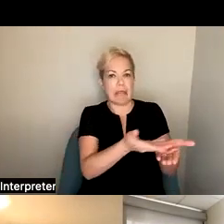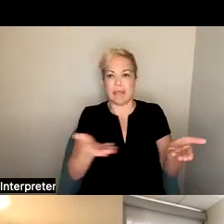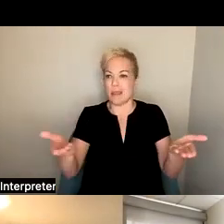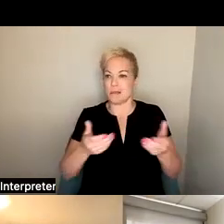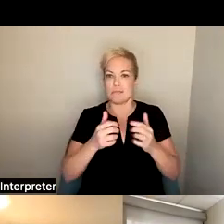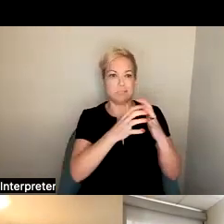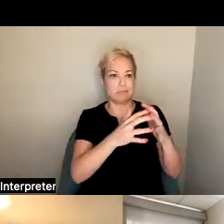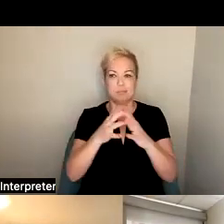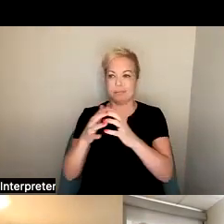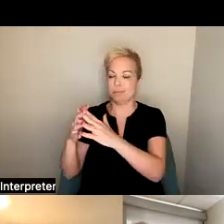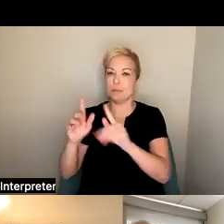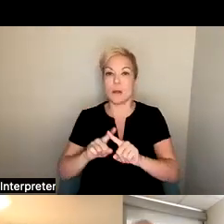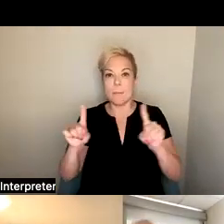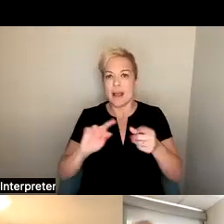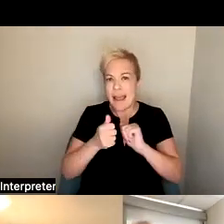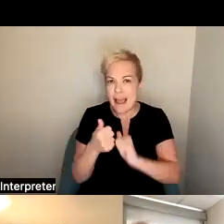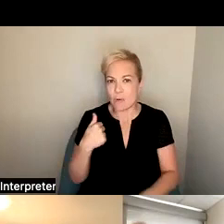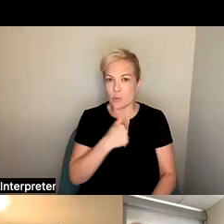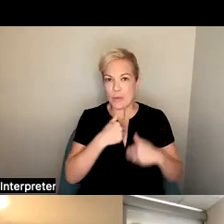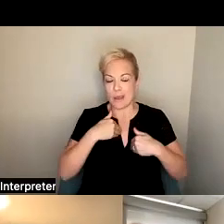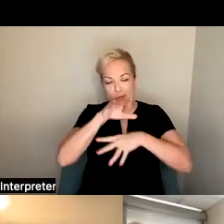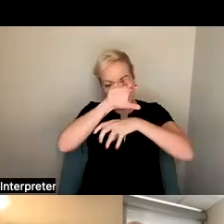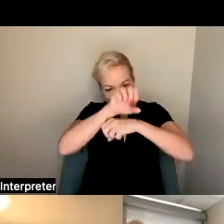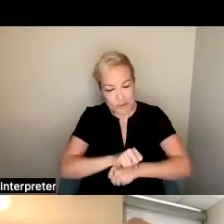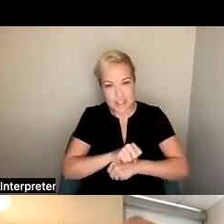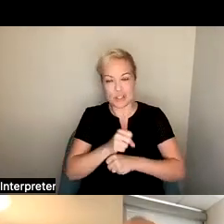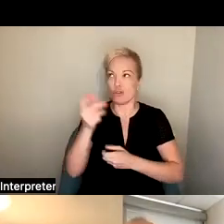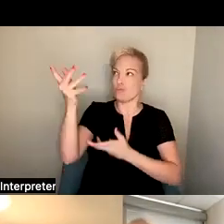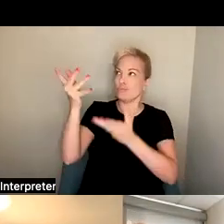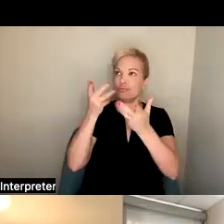that traditional reciprocal relationship with the natural world and with other parts of humanity.